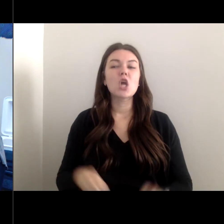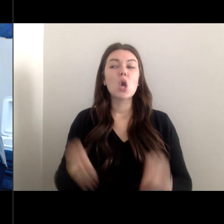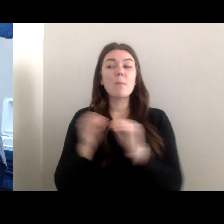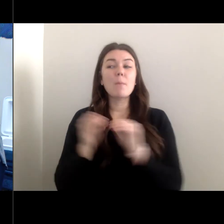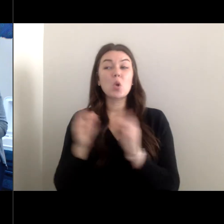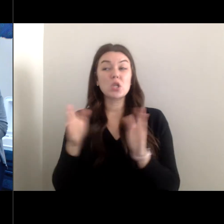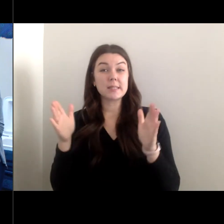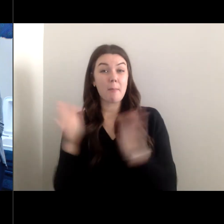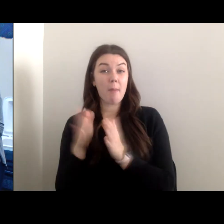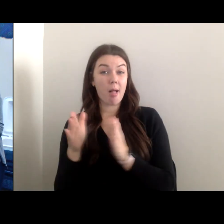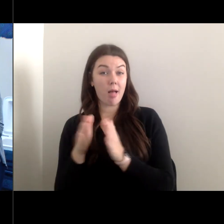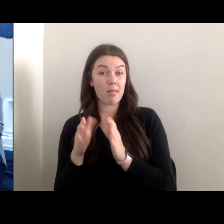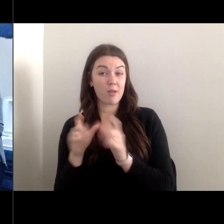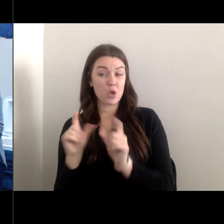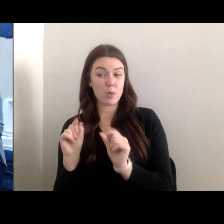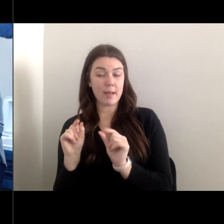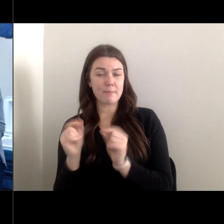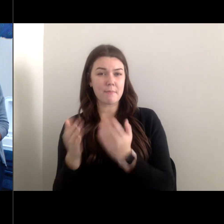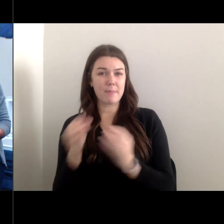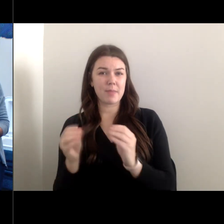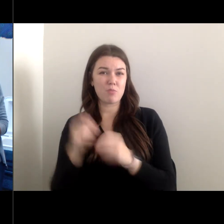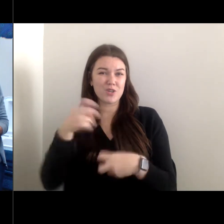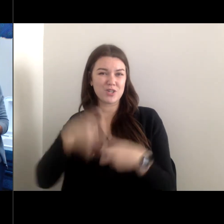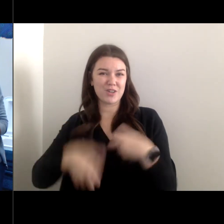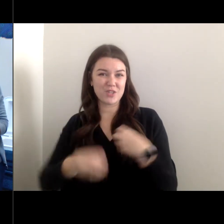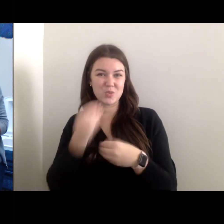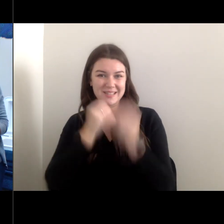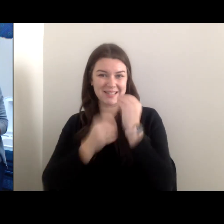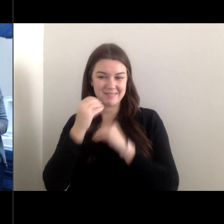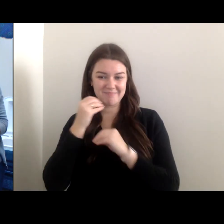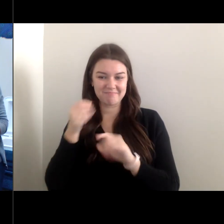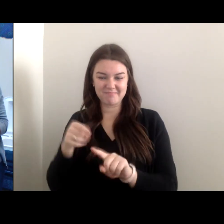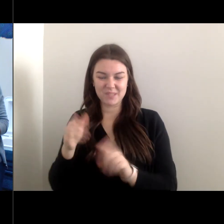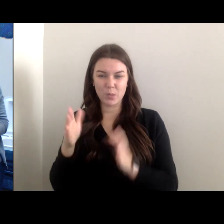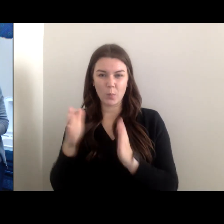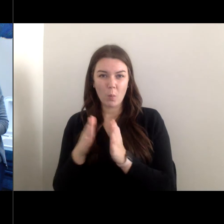it might be a little bit more difficult to eat them, just because they don't have as much muscle tissue